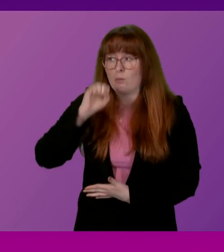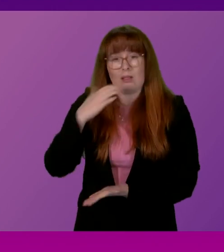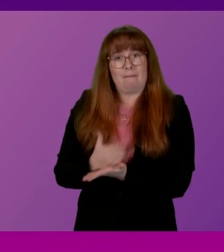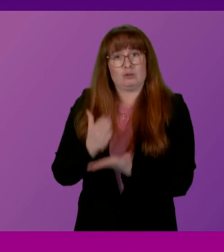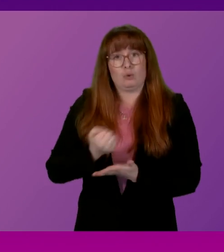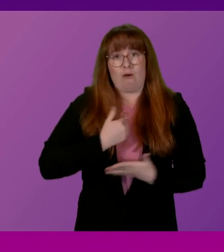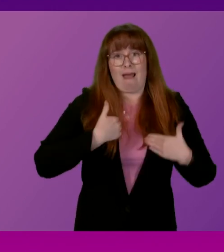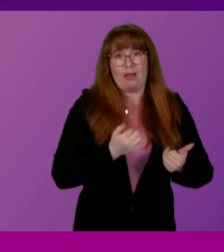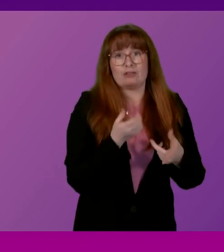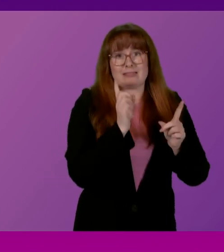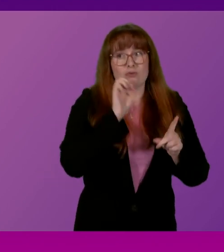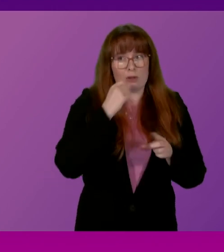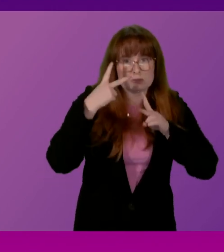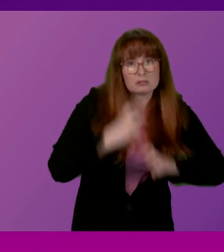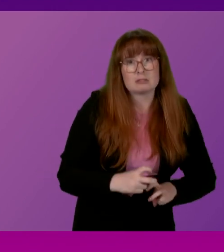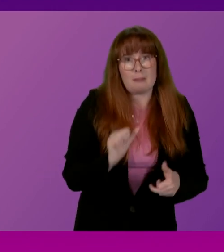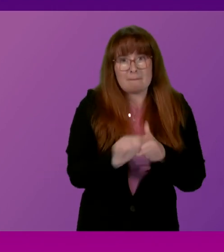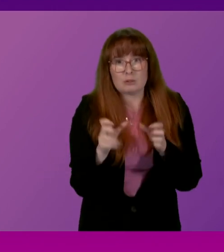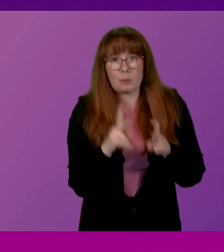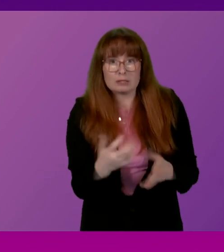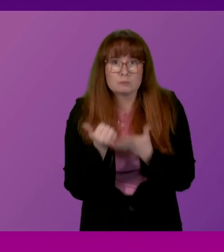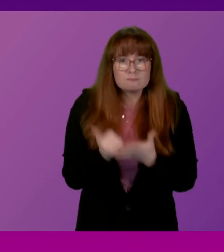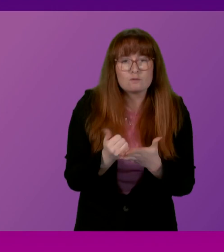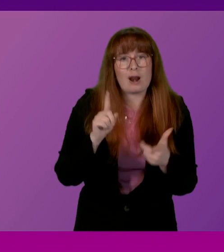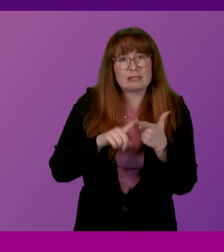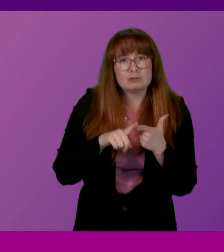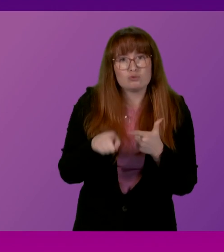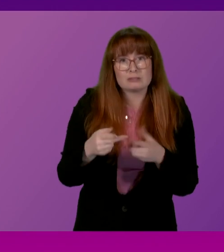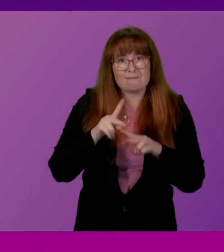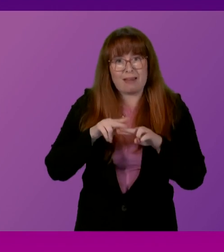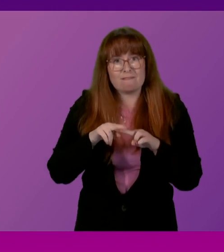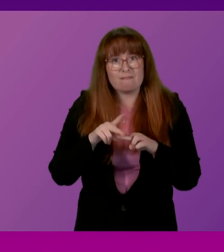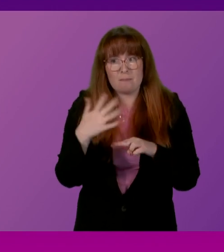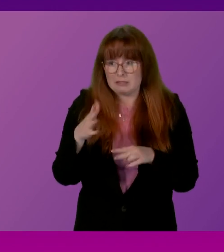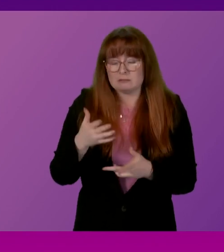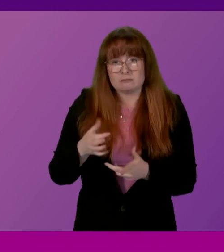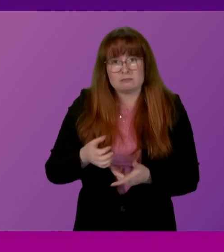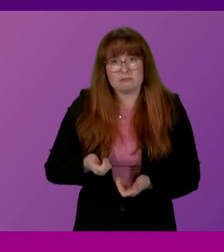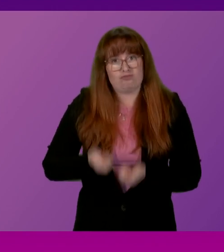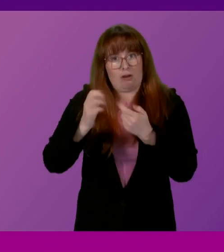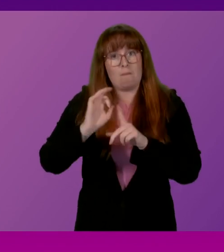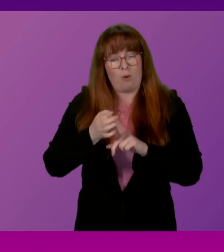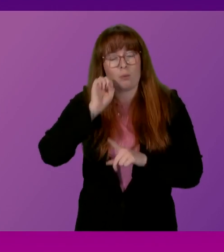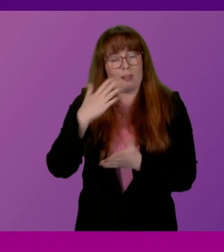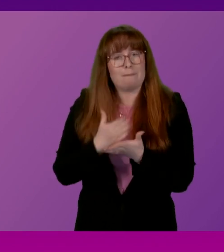Health and Social Care looks into the specific matter raised by Endometriosis Fife in relation to that particular health board.